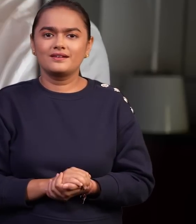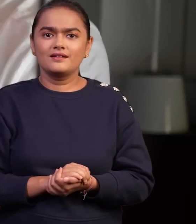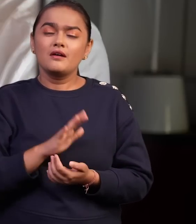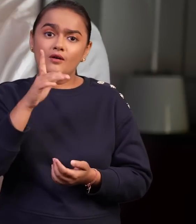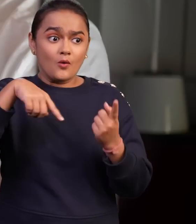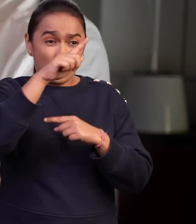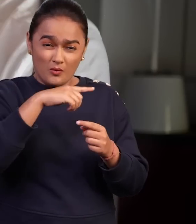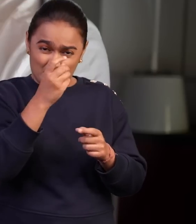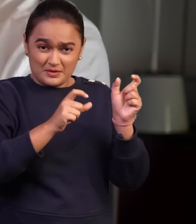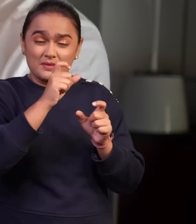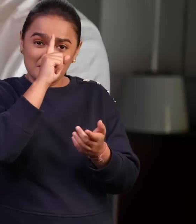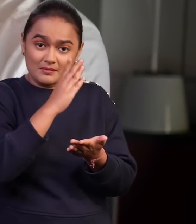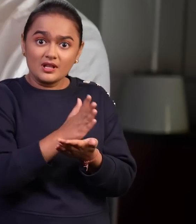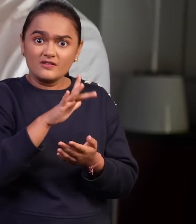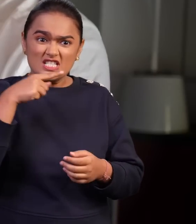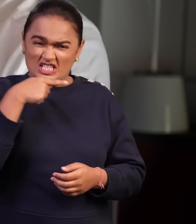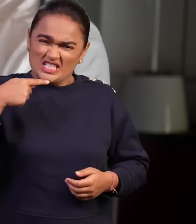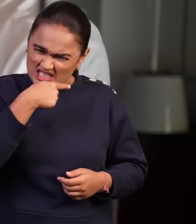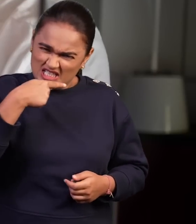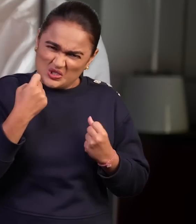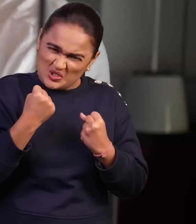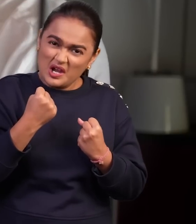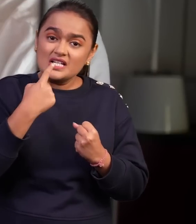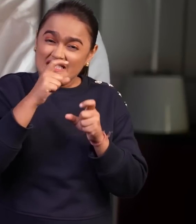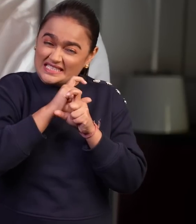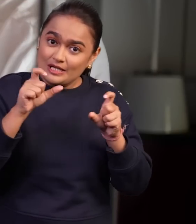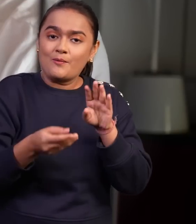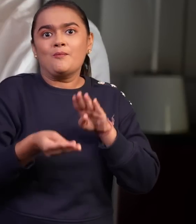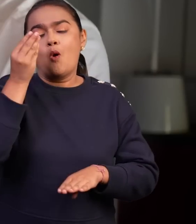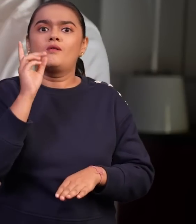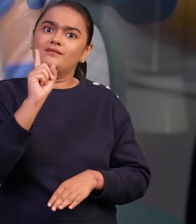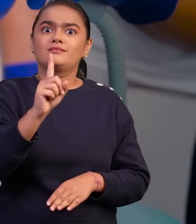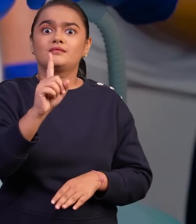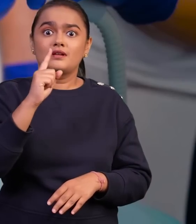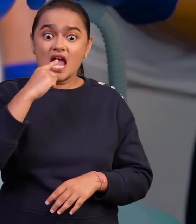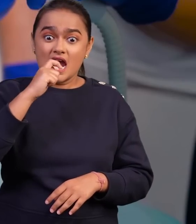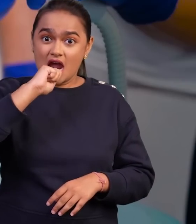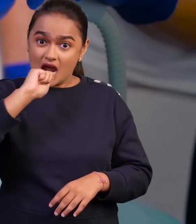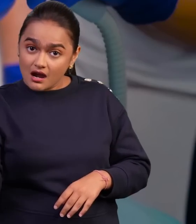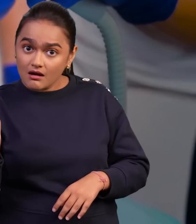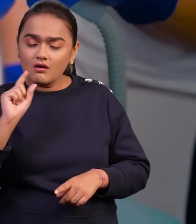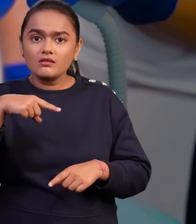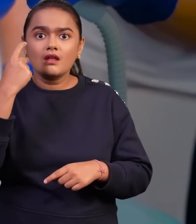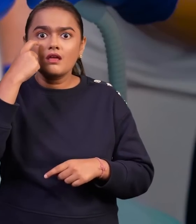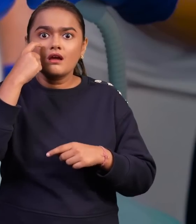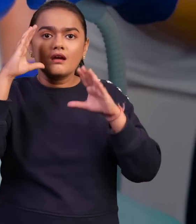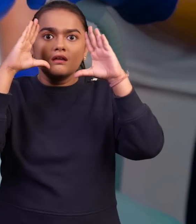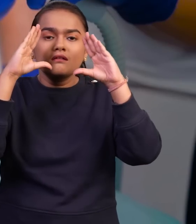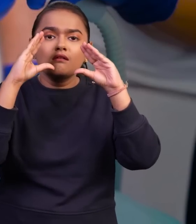People often believe that brushing harder will make their teeth cleaner, pulling out teeth reduces eyesight,